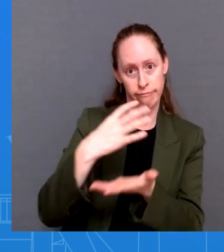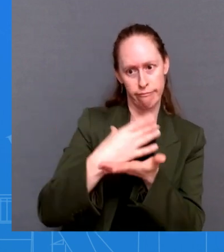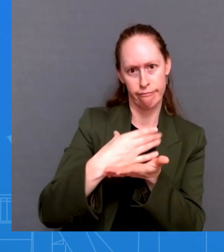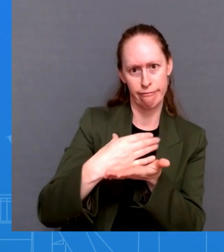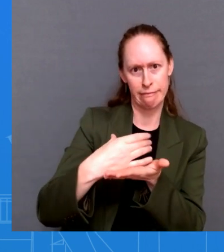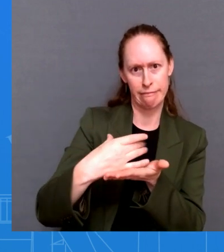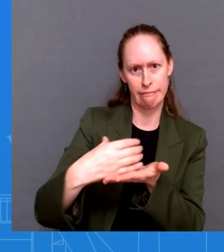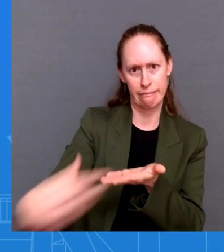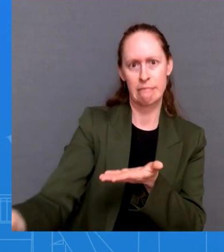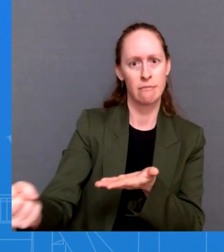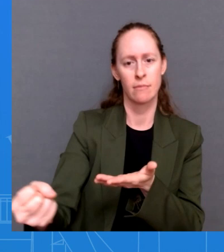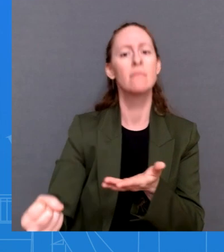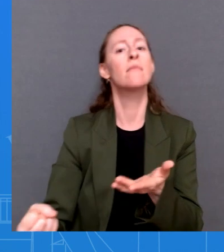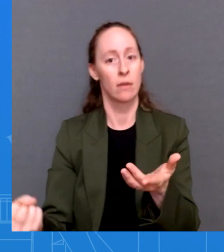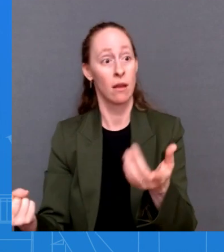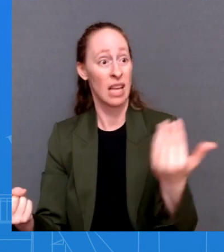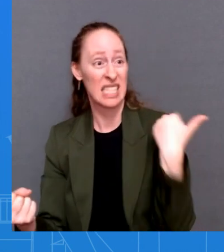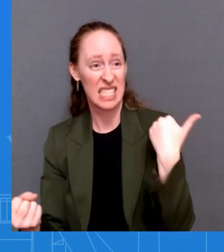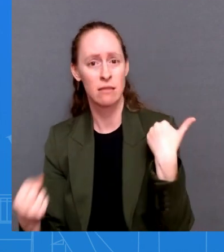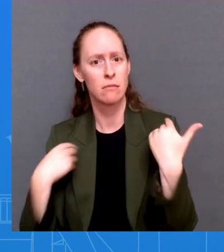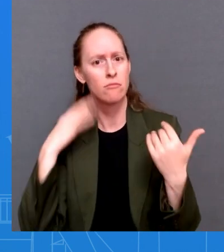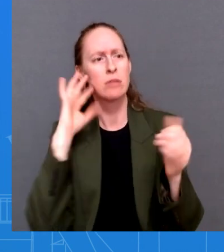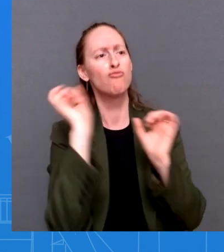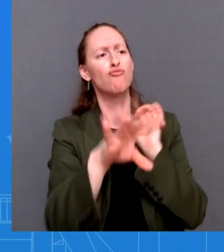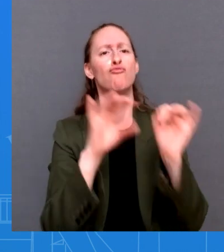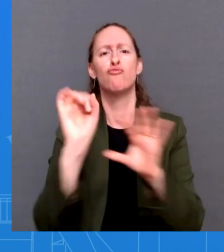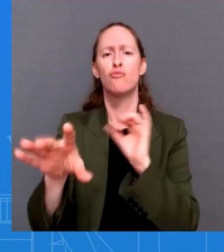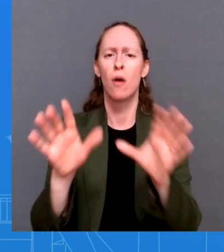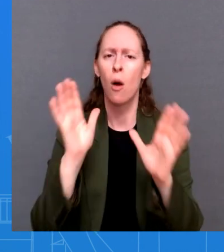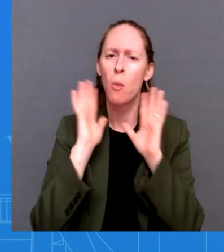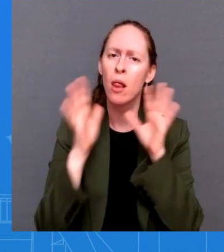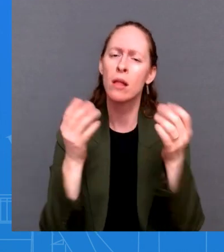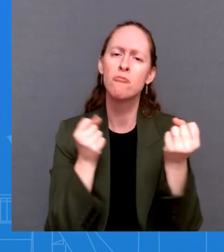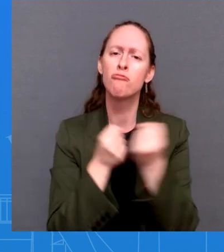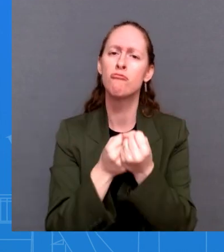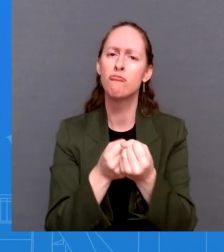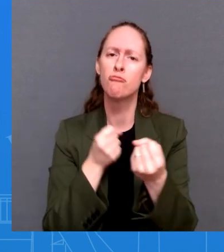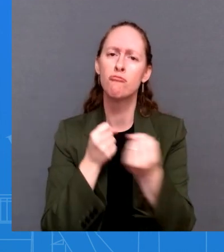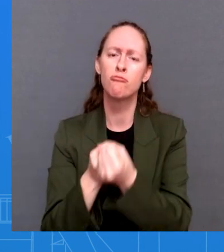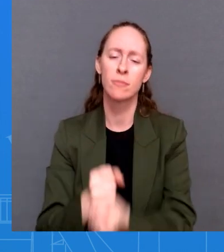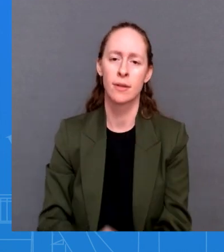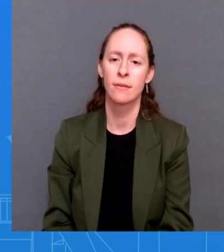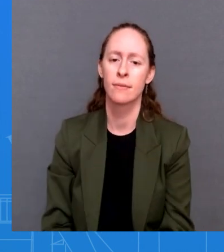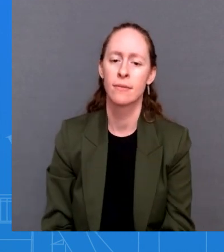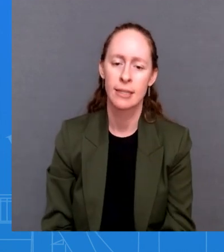Mr. Fenton: Yeah, I think that's the key part is vaccines available. We want to administer as much vaccine